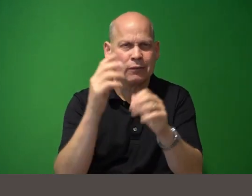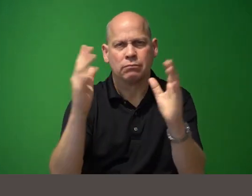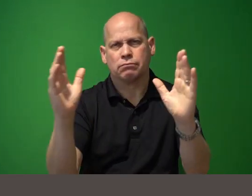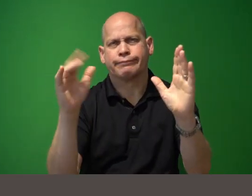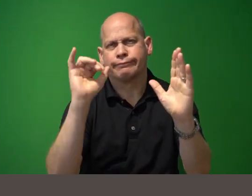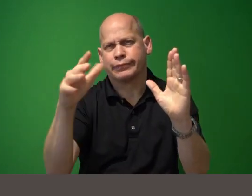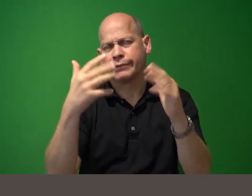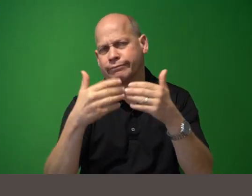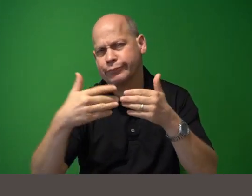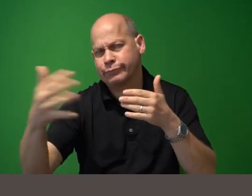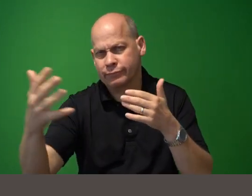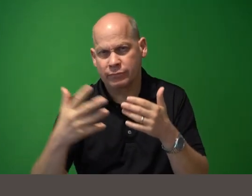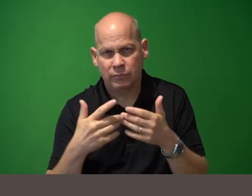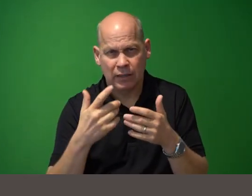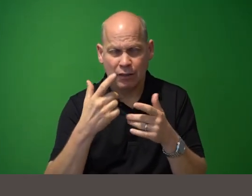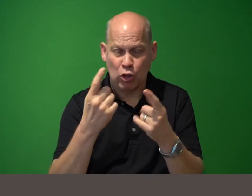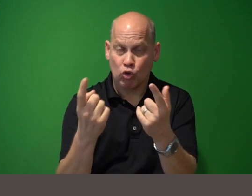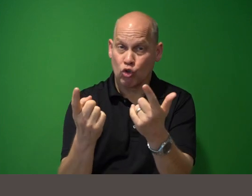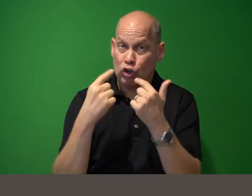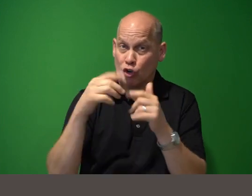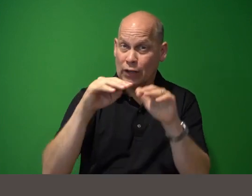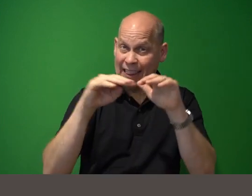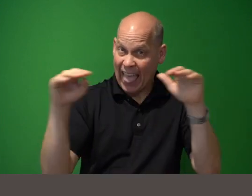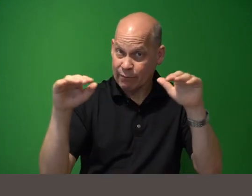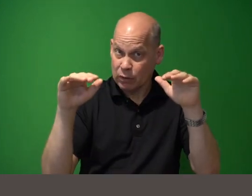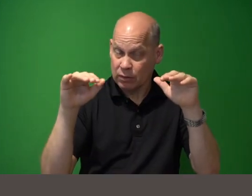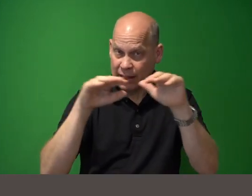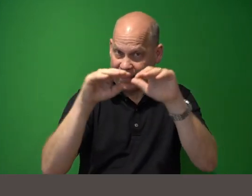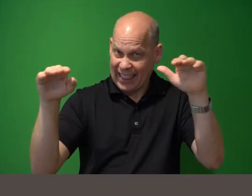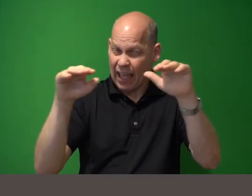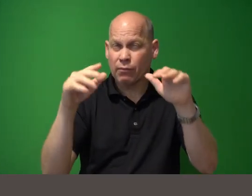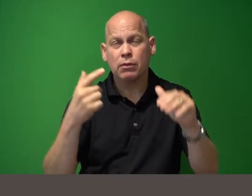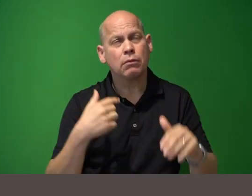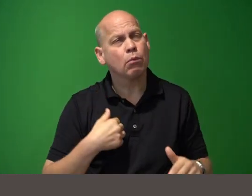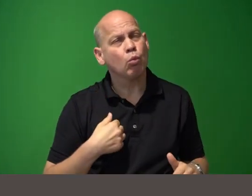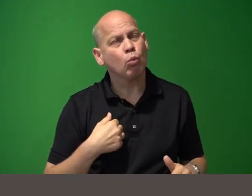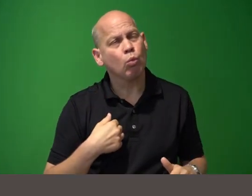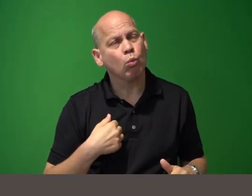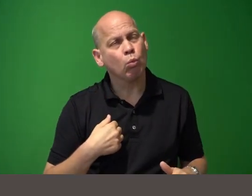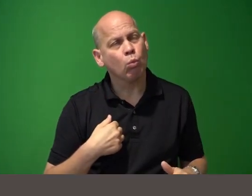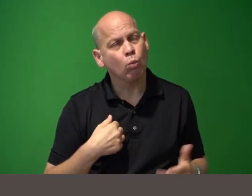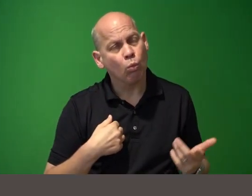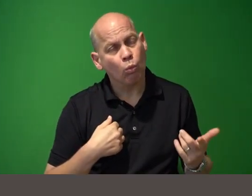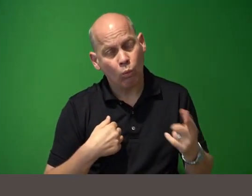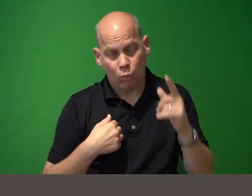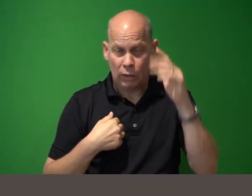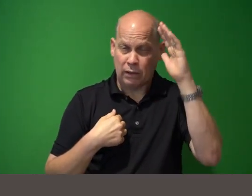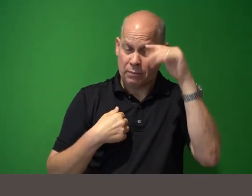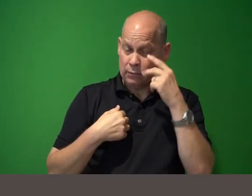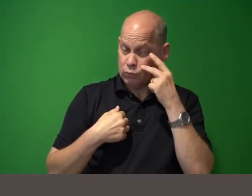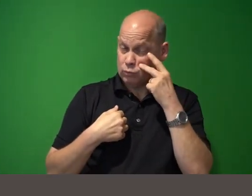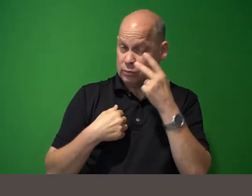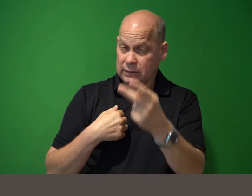And then the return level is the level which we expect to serve or exceed